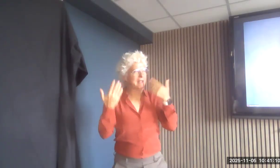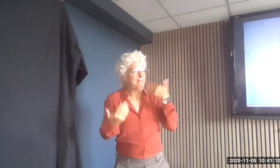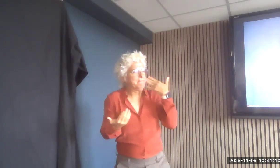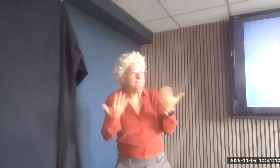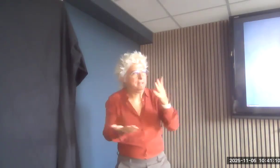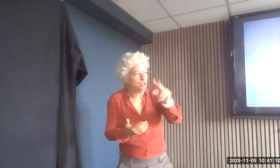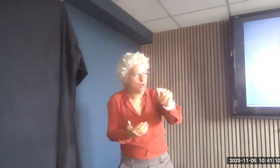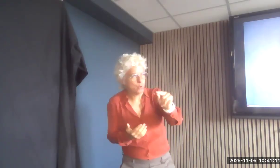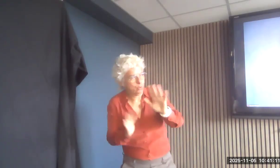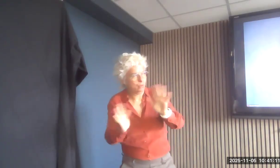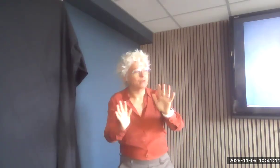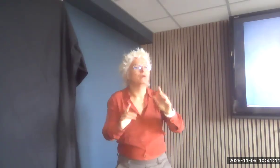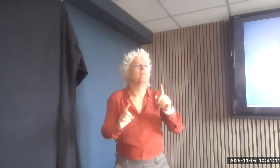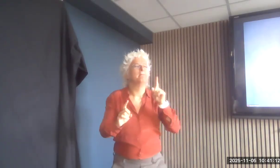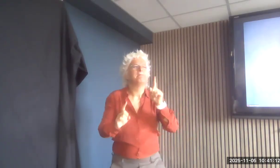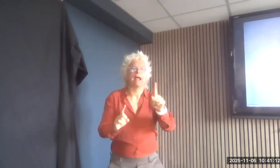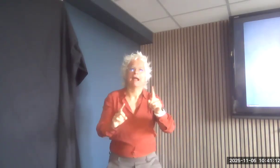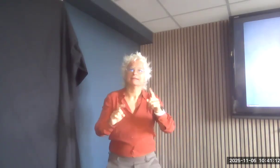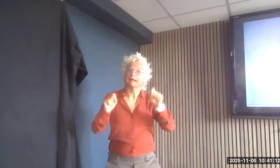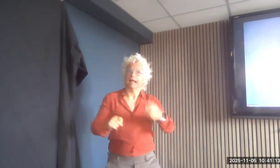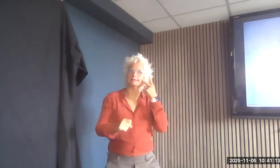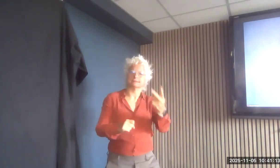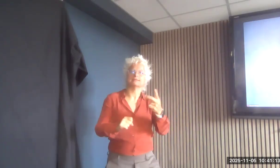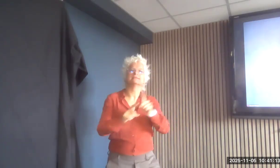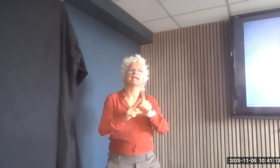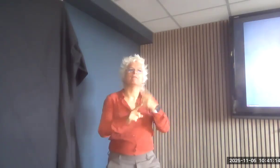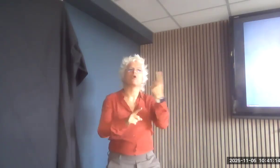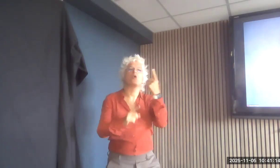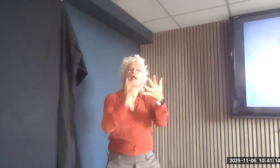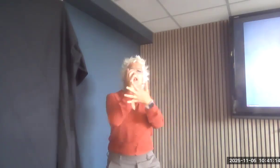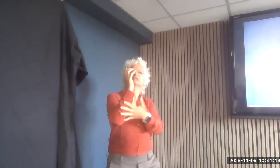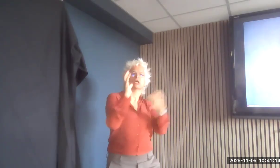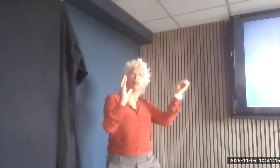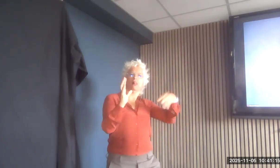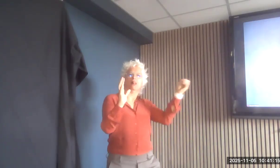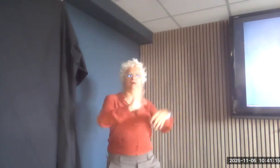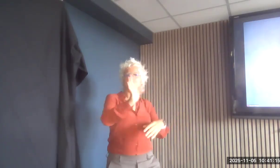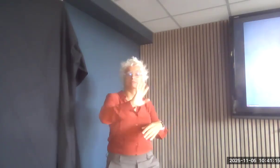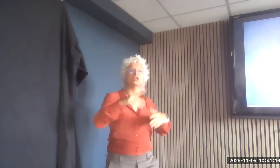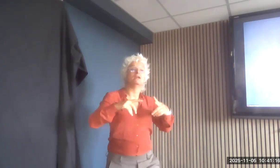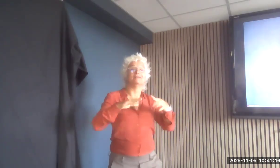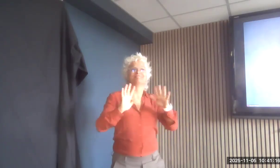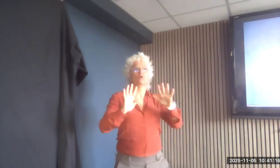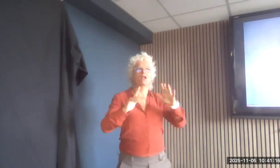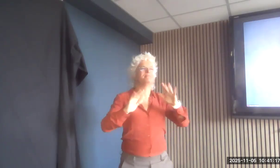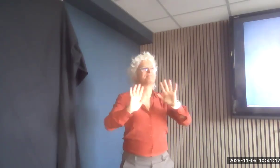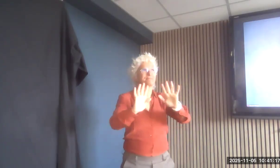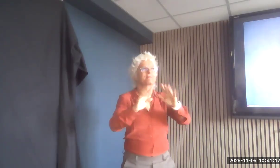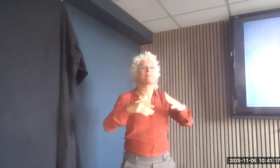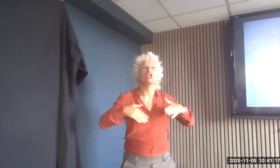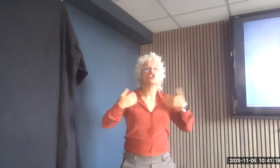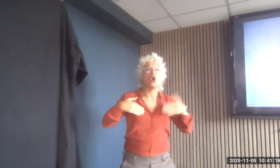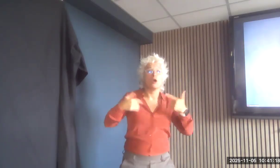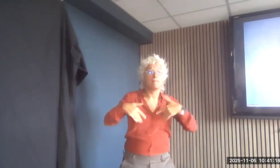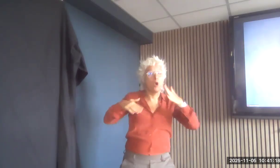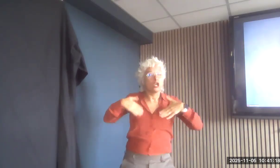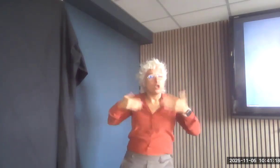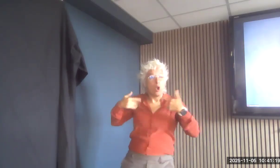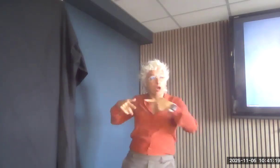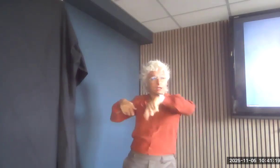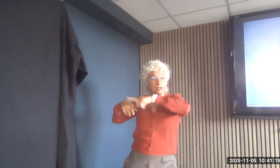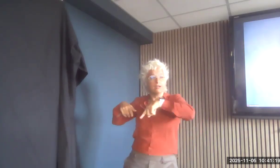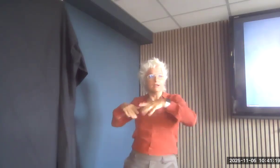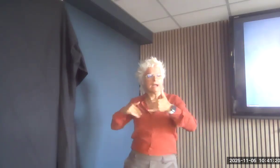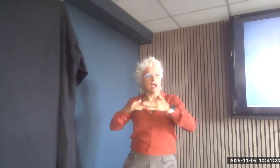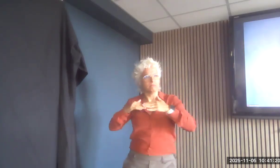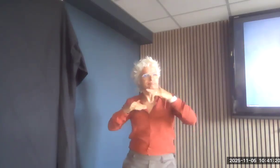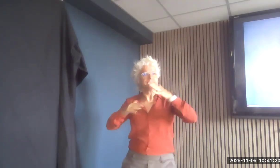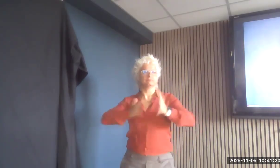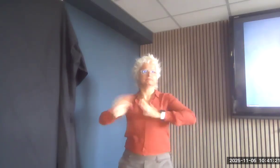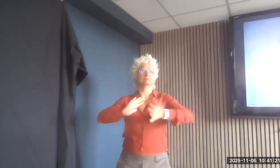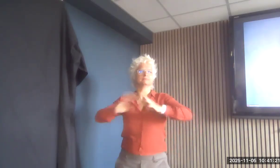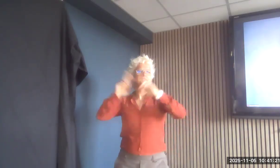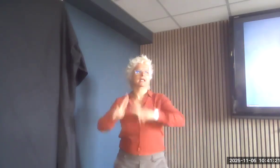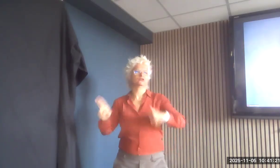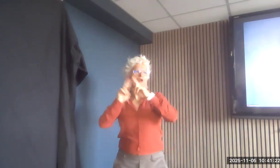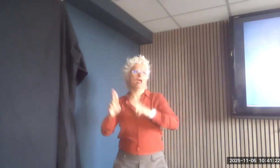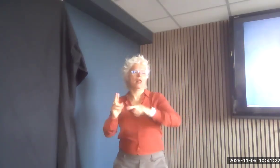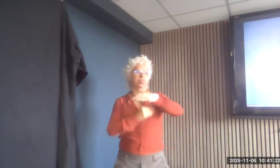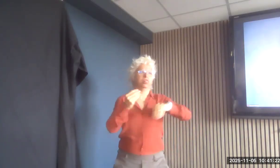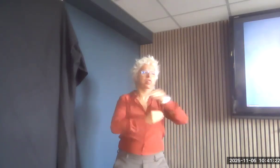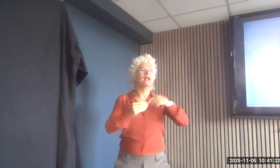So, in terms of the influence, I… don't know. I can see that there's lots of not only lexical items that are influencing the way the sign language is being produced, but also I see more and more young people.